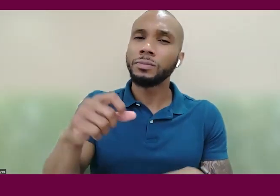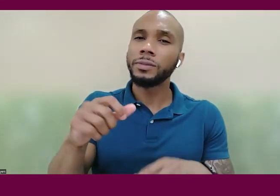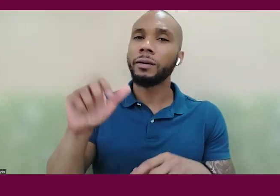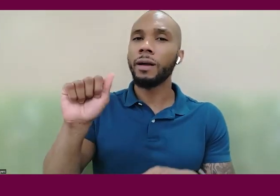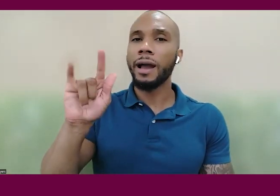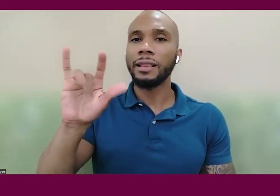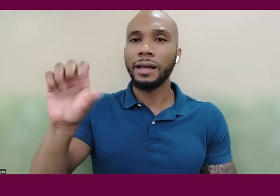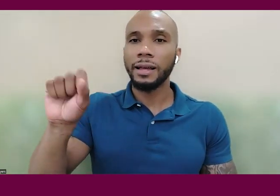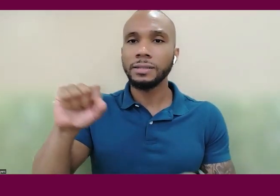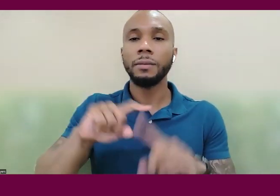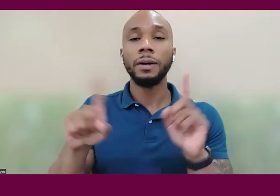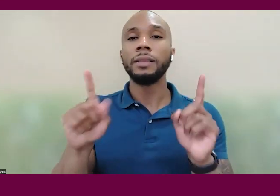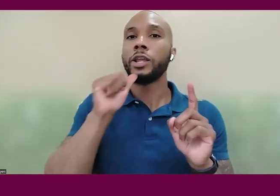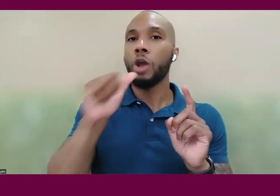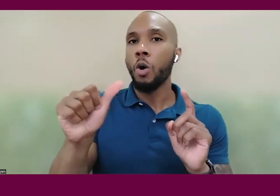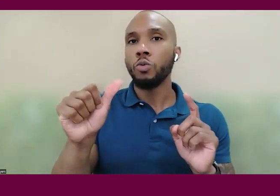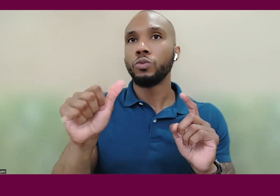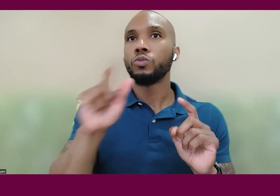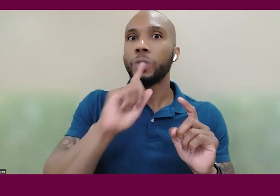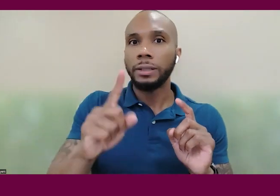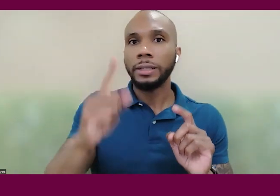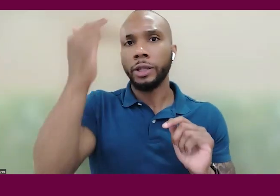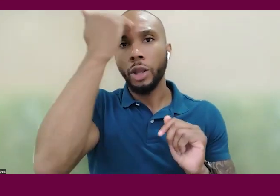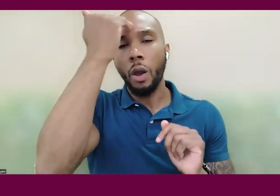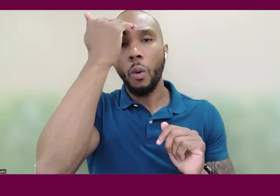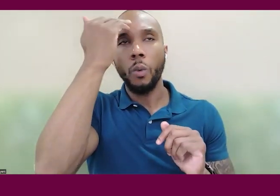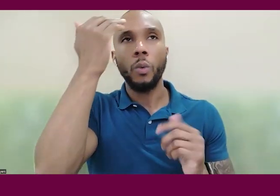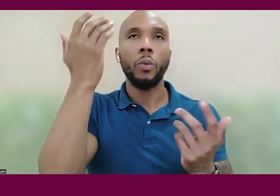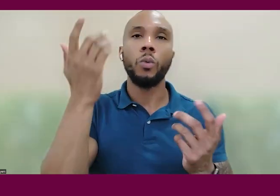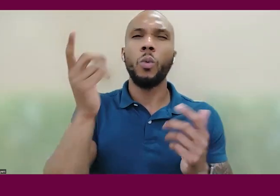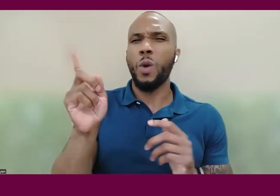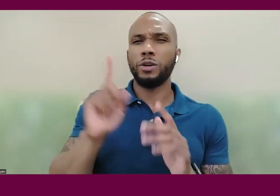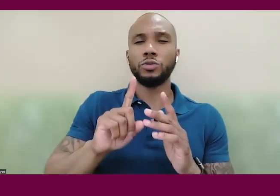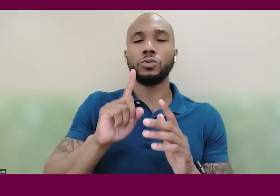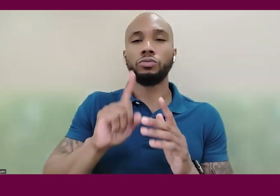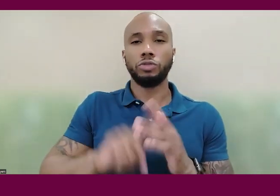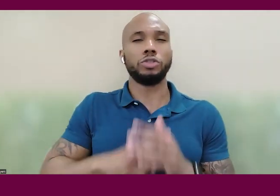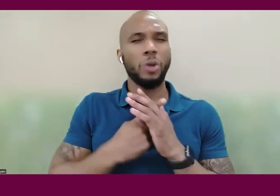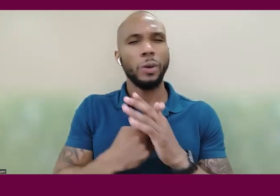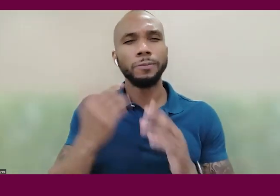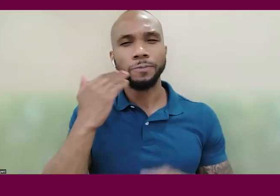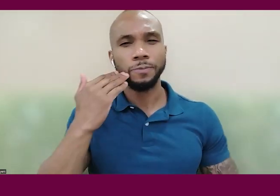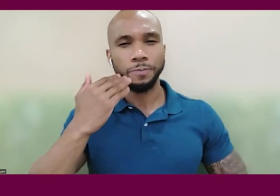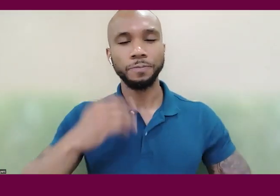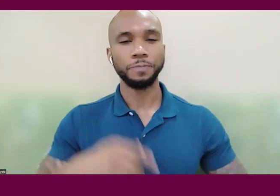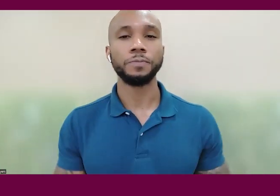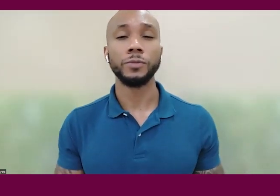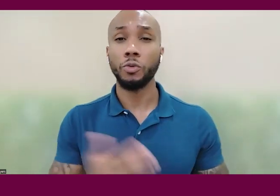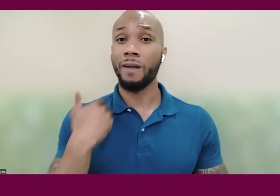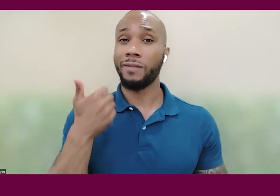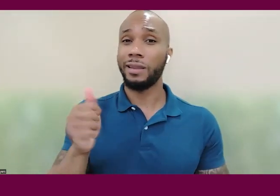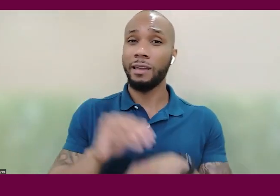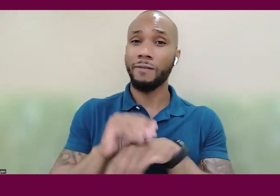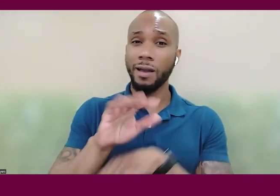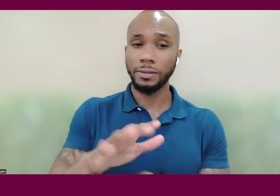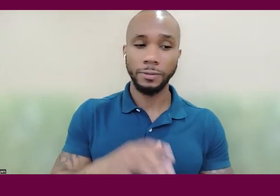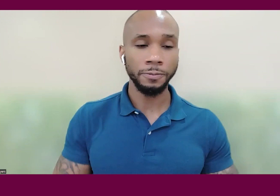but they just don't know where to begin. Do you have any advice in that regard?